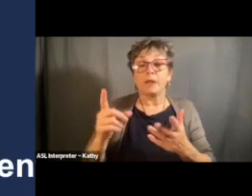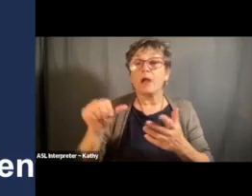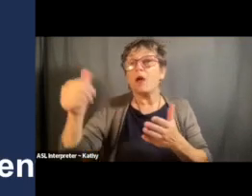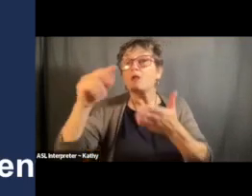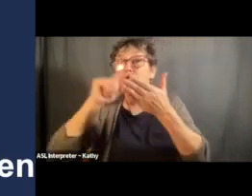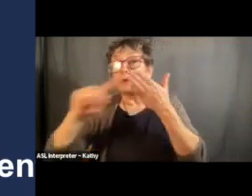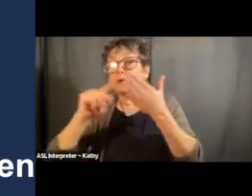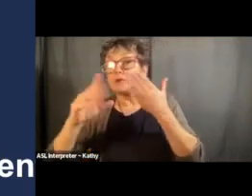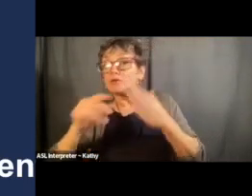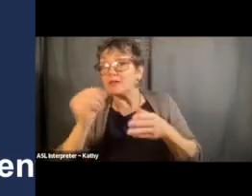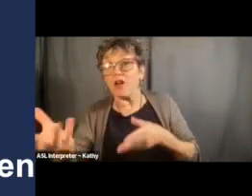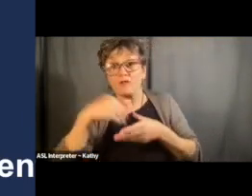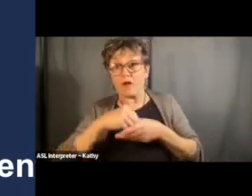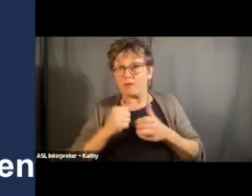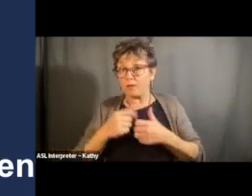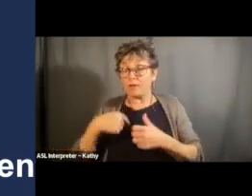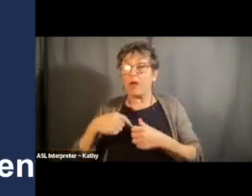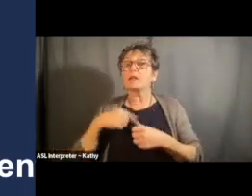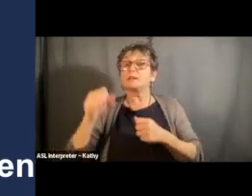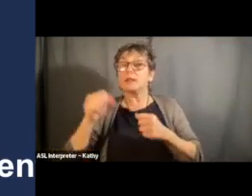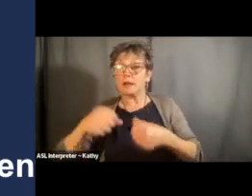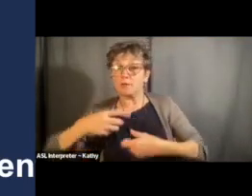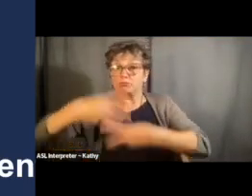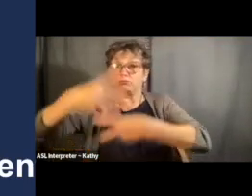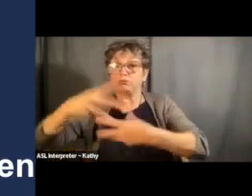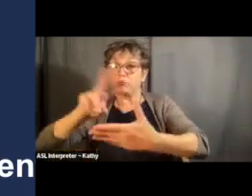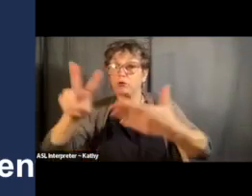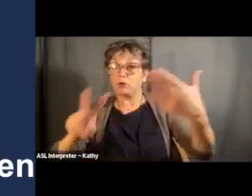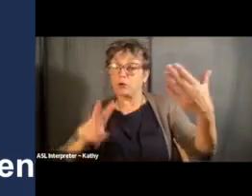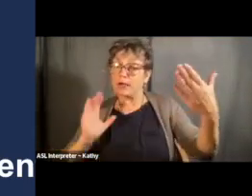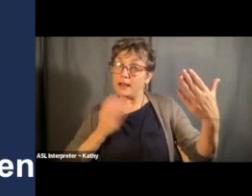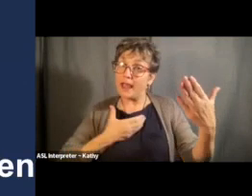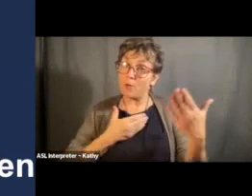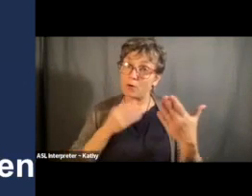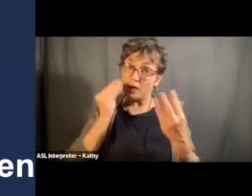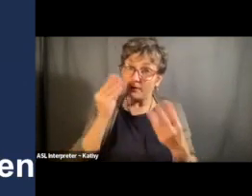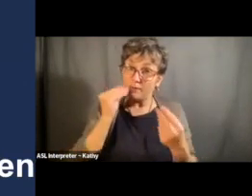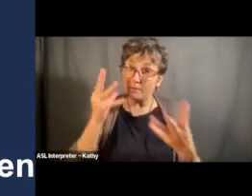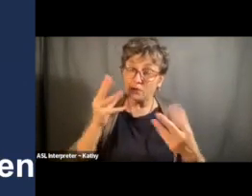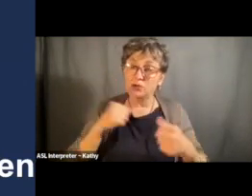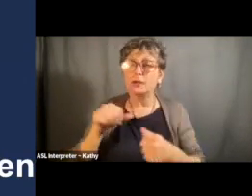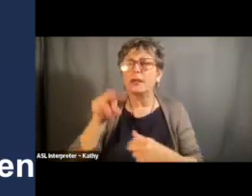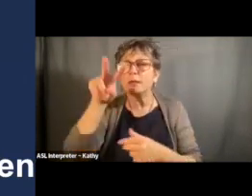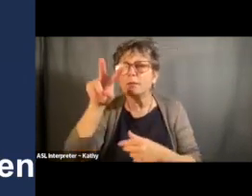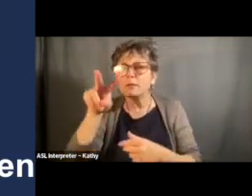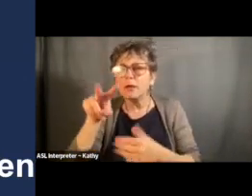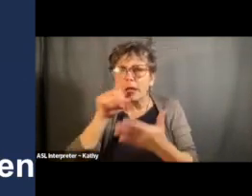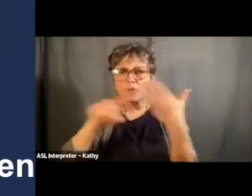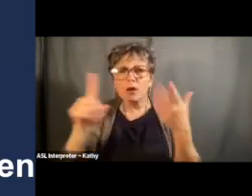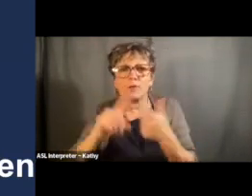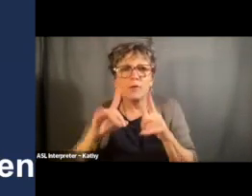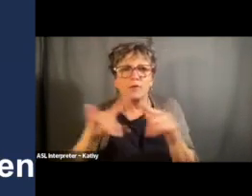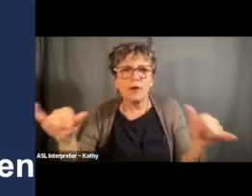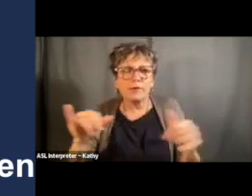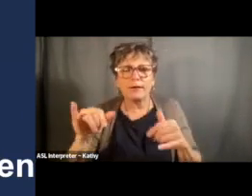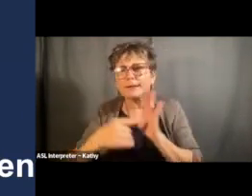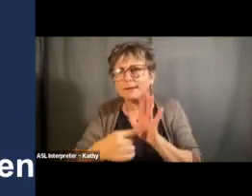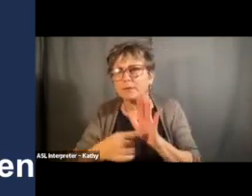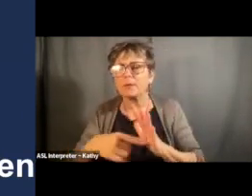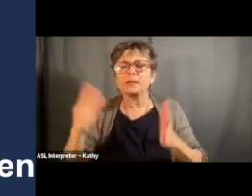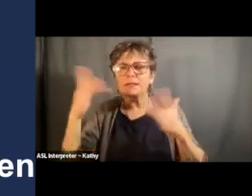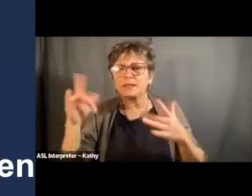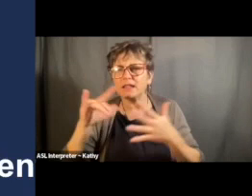query based on genetics, symptoms, or disease. So if a researcher were to go into RARE-X now we have 40